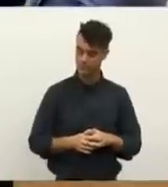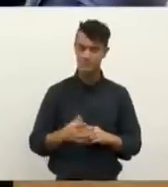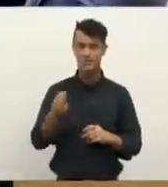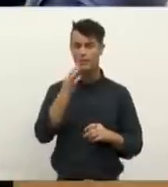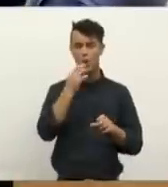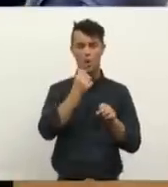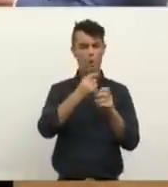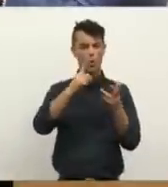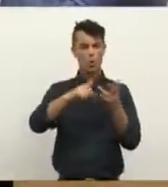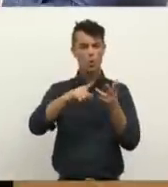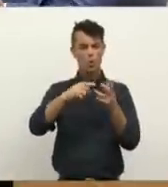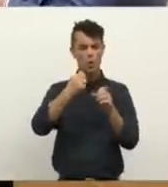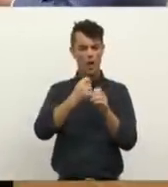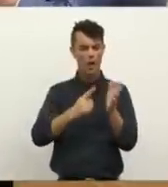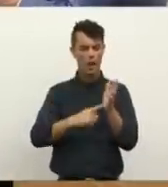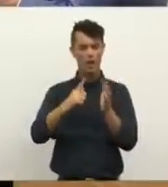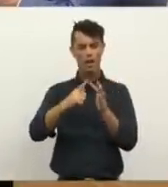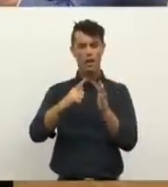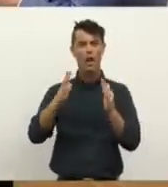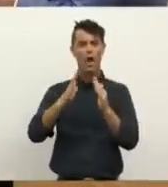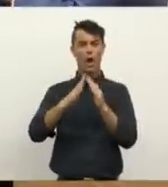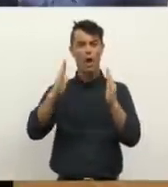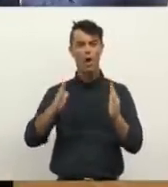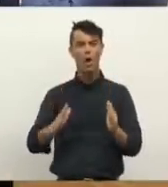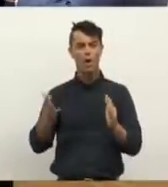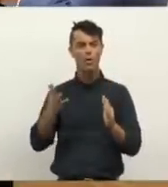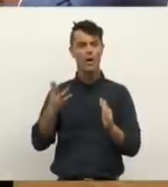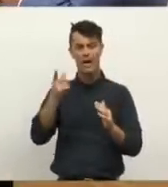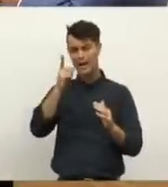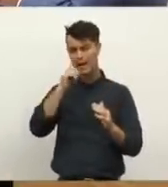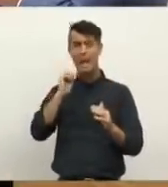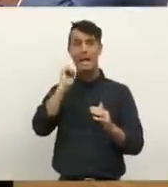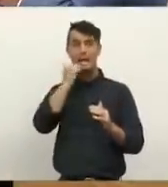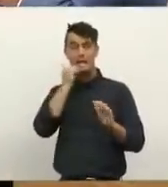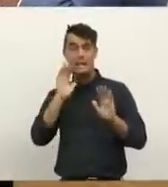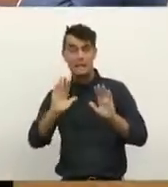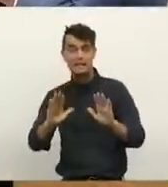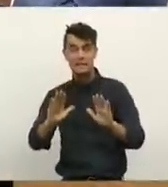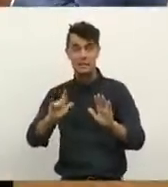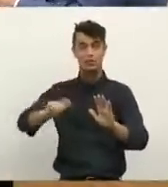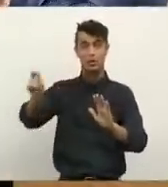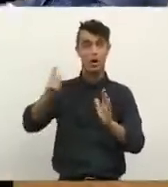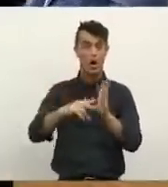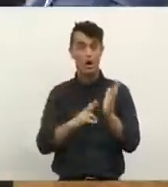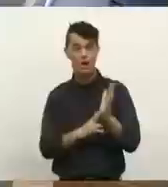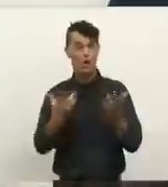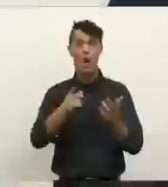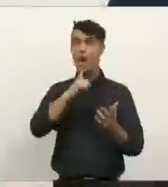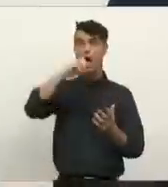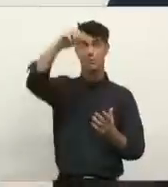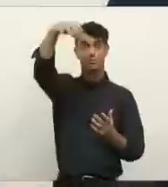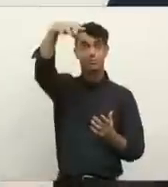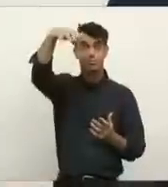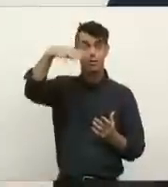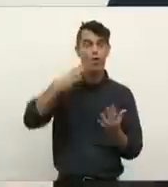where you can turn on your heating and your lights through your phone. Yeah, well, that one's my favourite examples